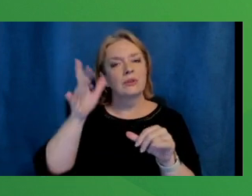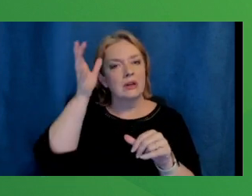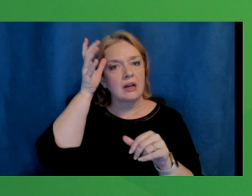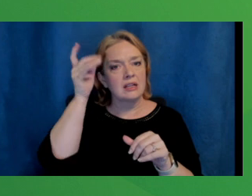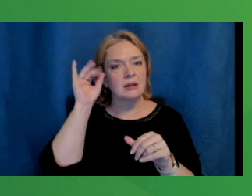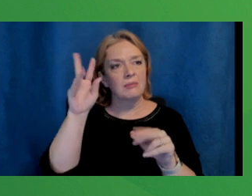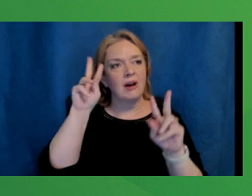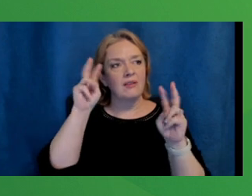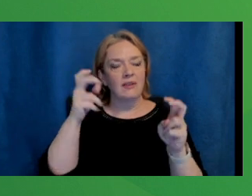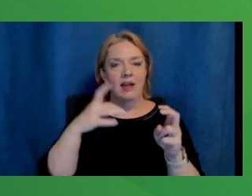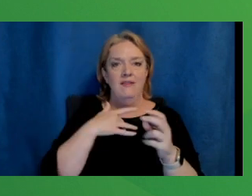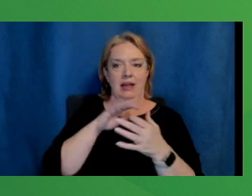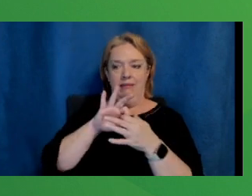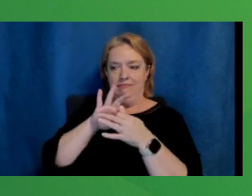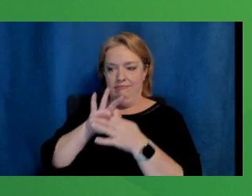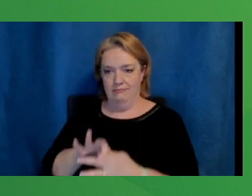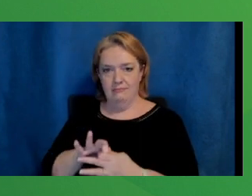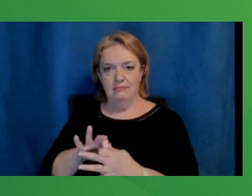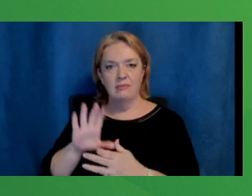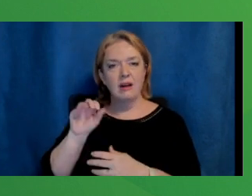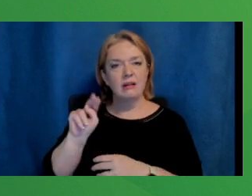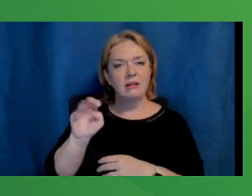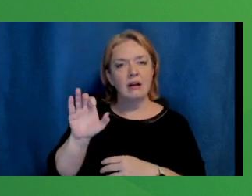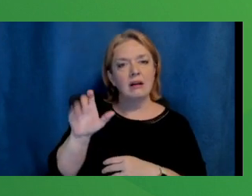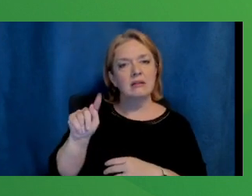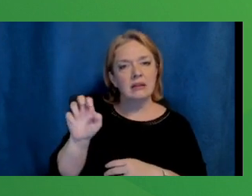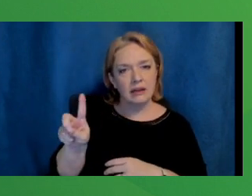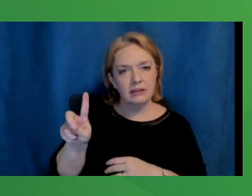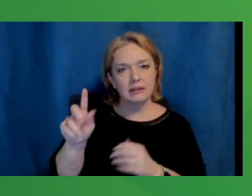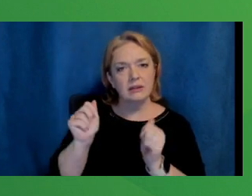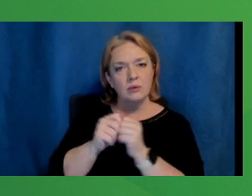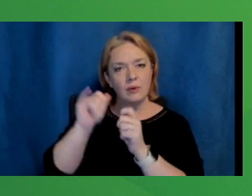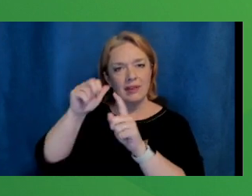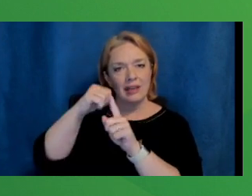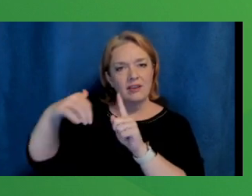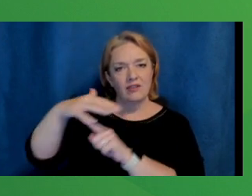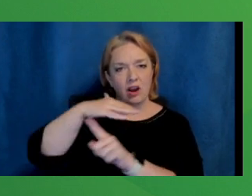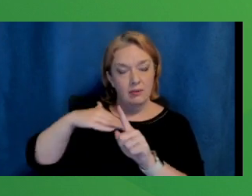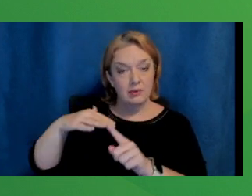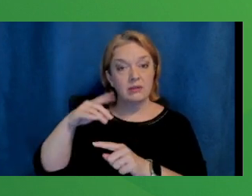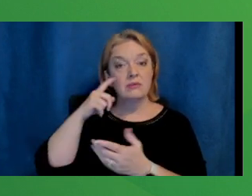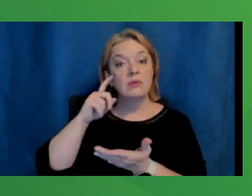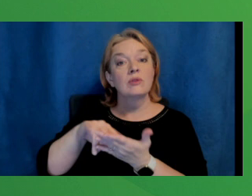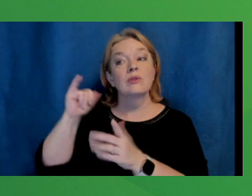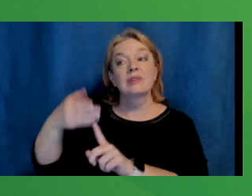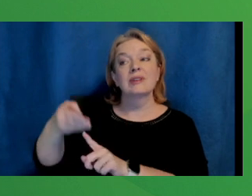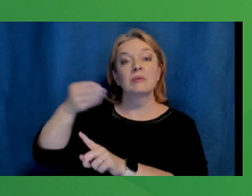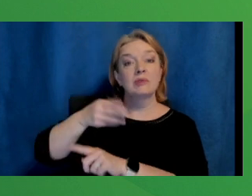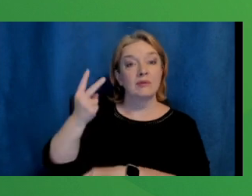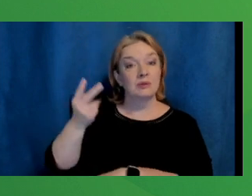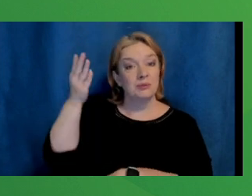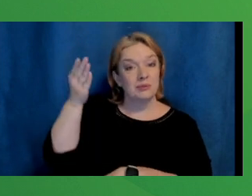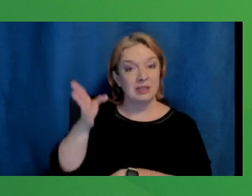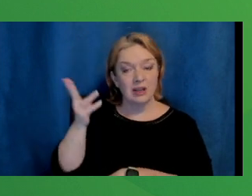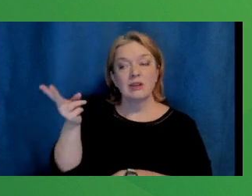with the environment? You notice Mr. Drabo and Ms. Briscoe mentioning the INS scale,